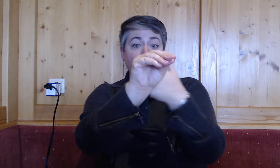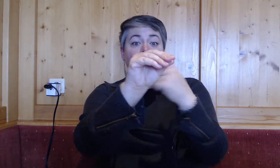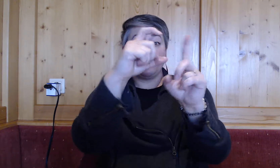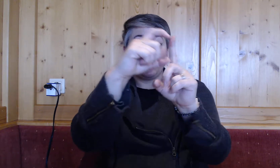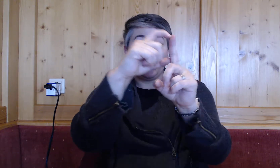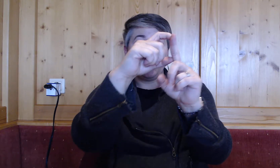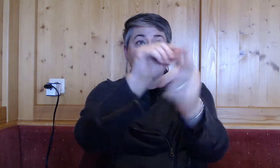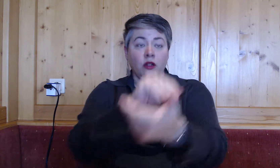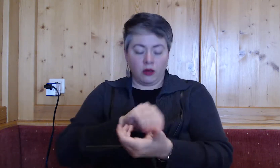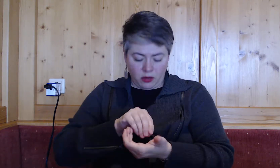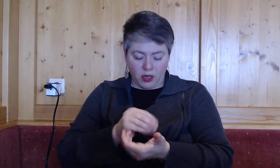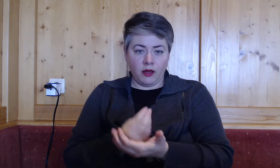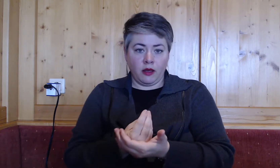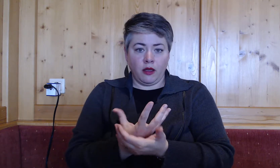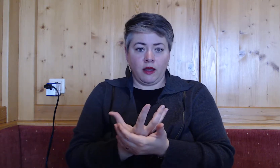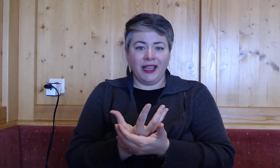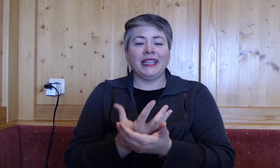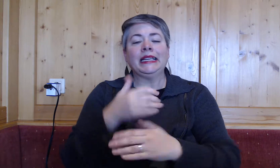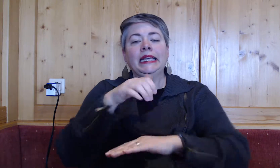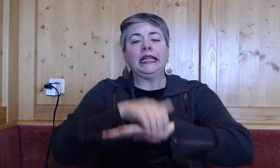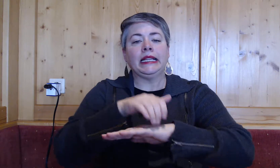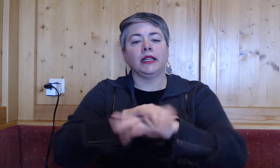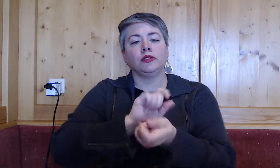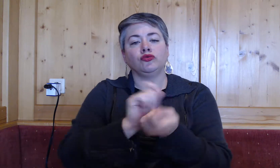and it pops up on my phone in English.